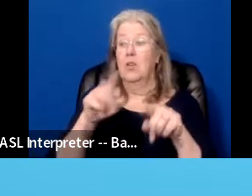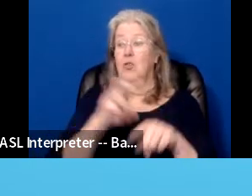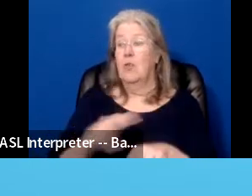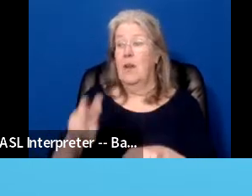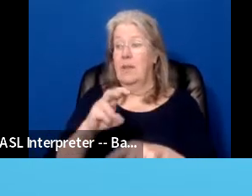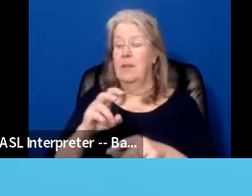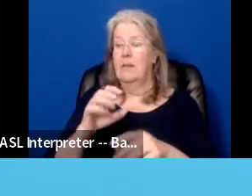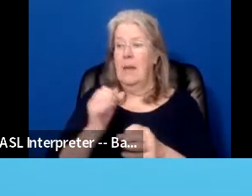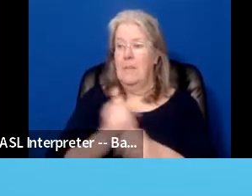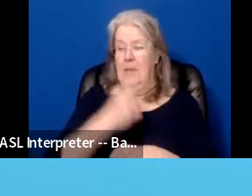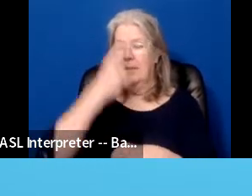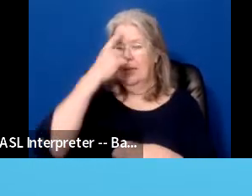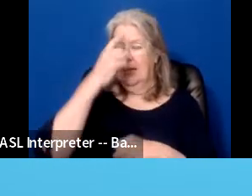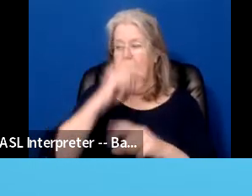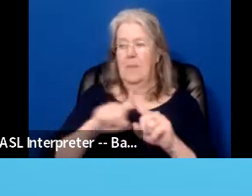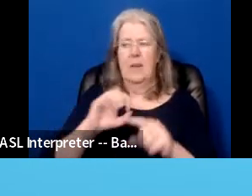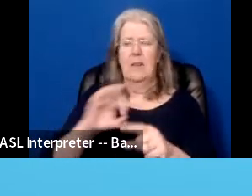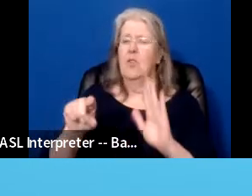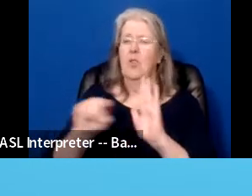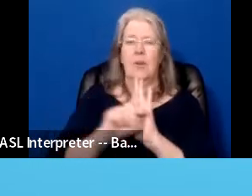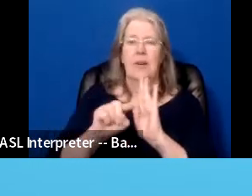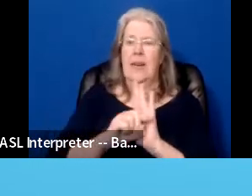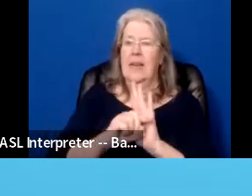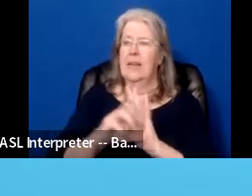are negative and have no symptoms there's no chance of transmitting it.